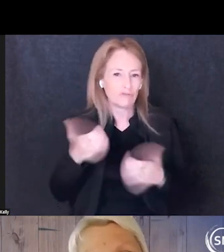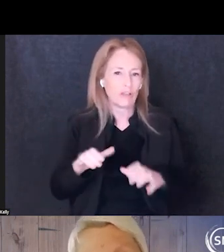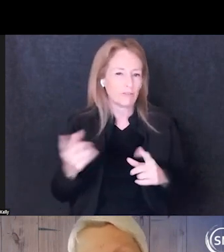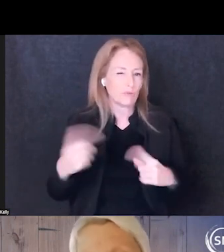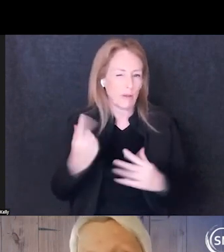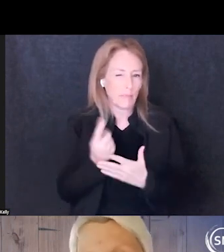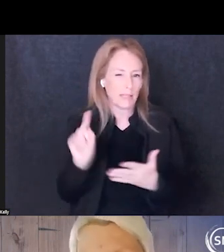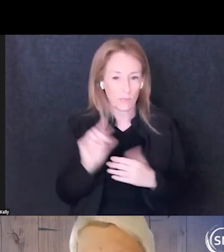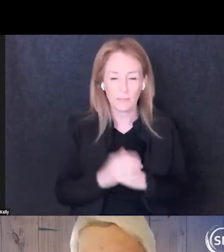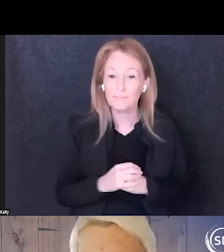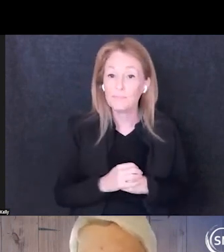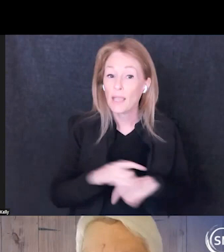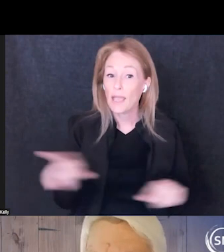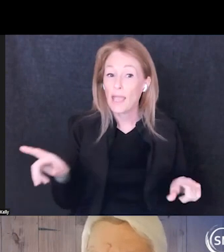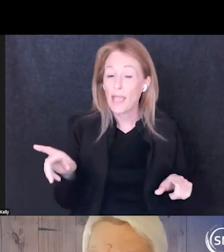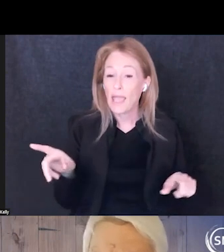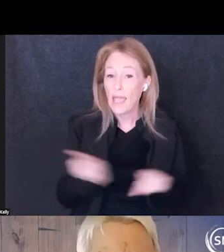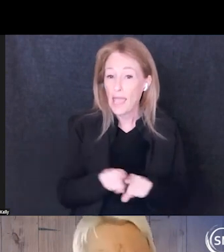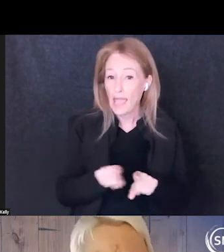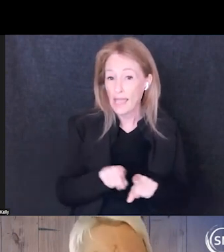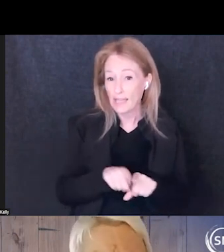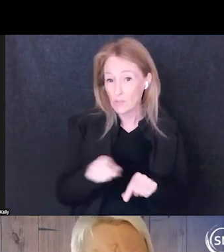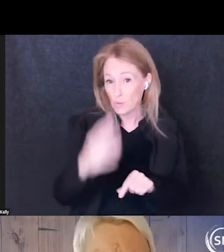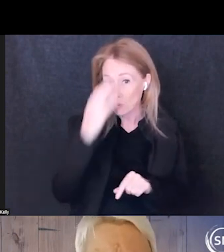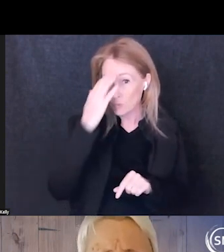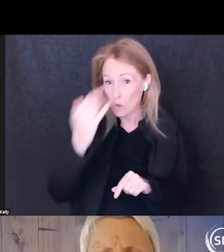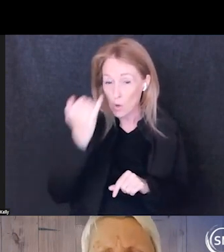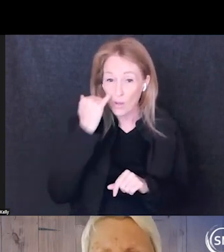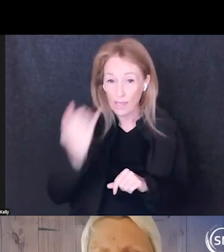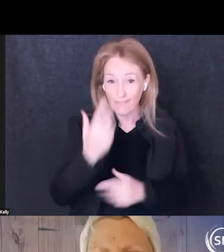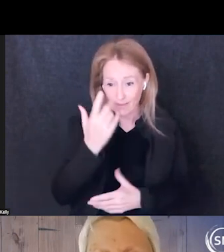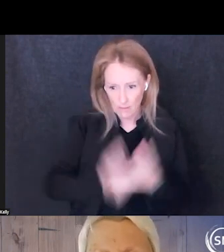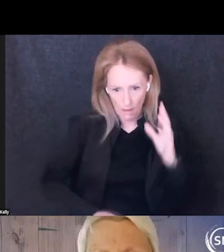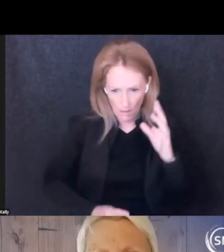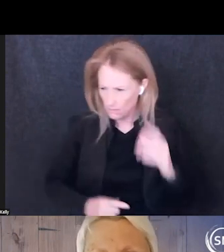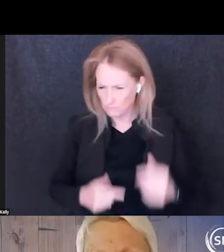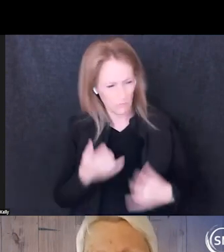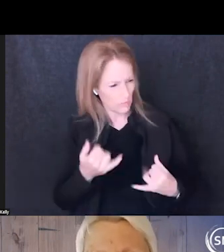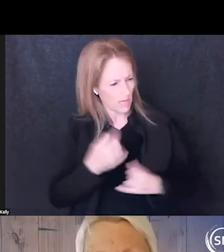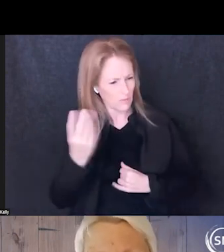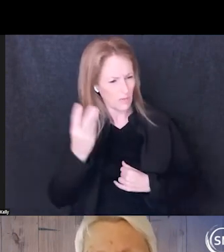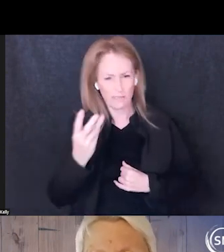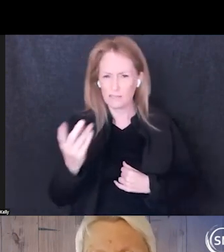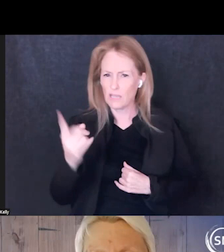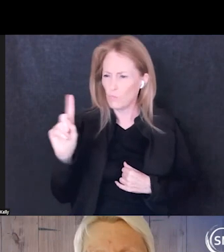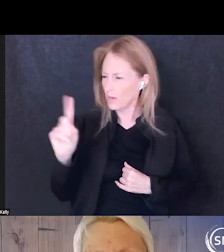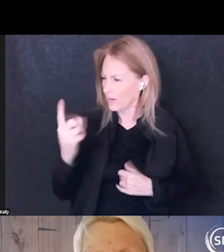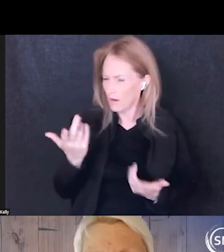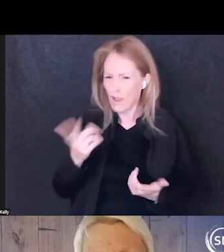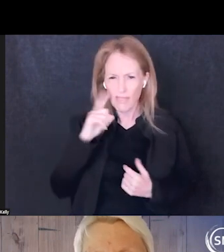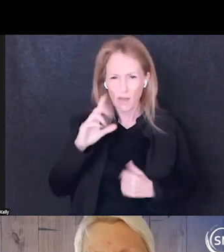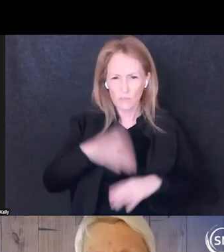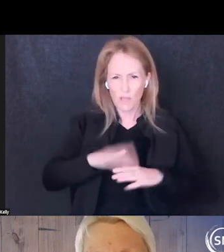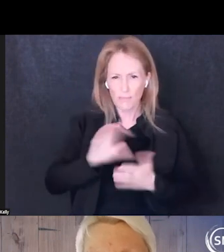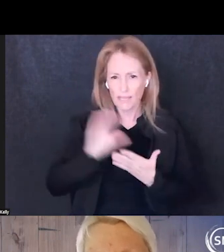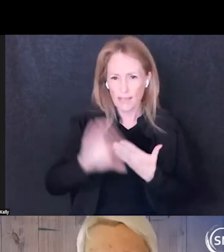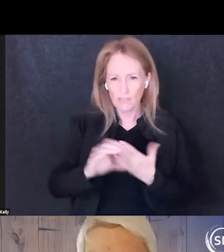AS YOU KNOW, YOU CAN GET THIS BACK ON YOUR CALENDER AND